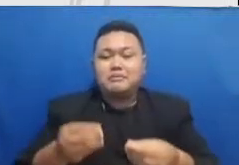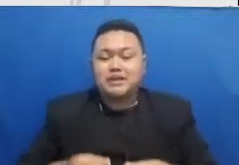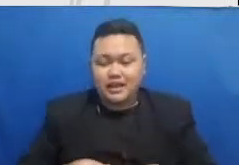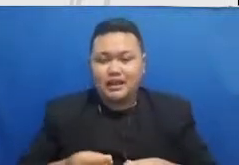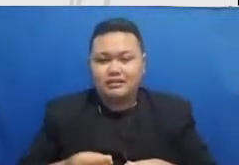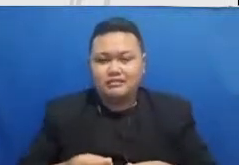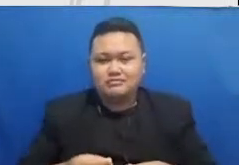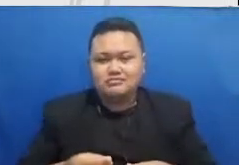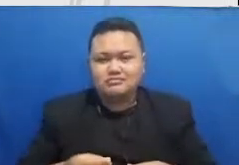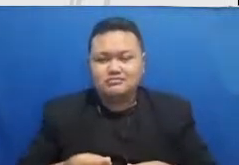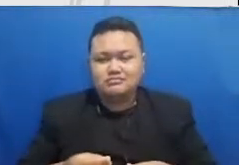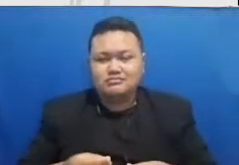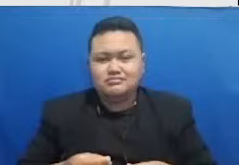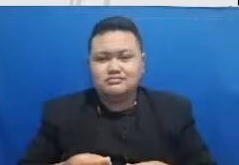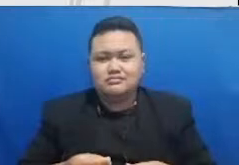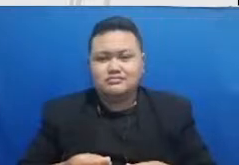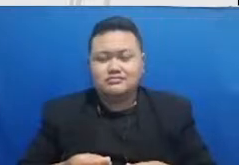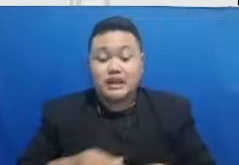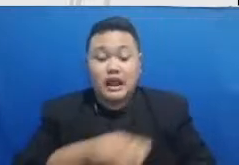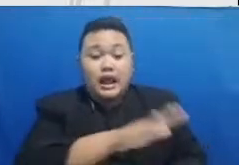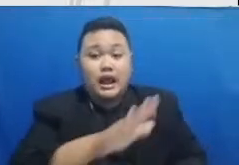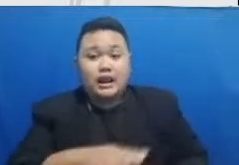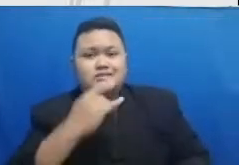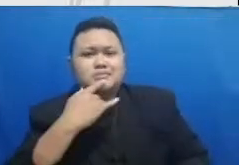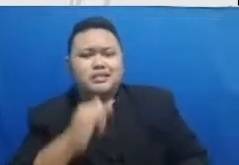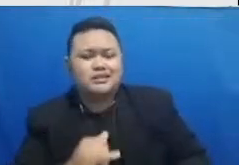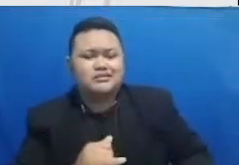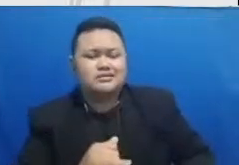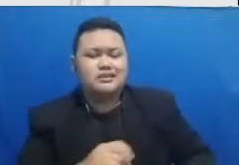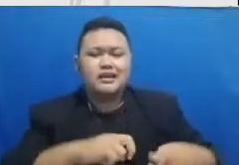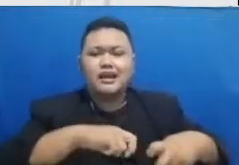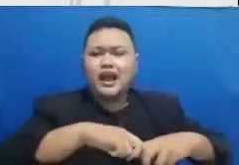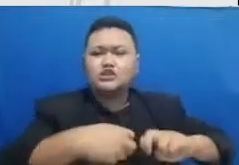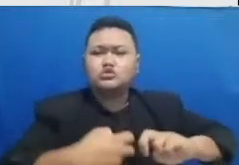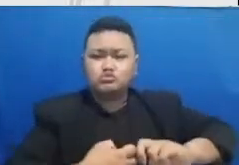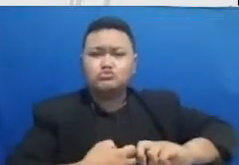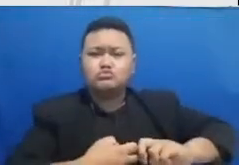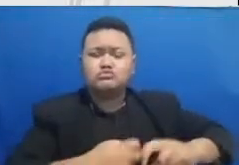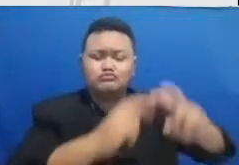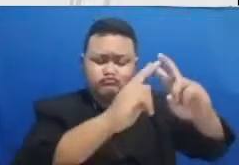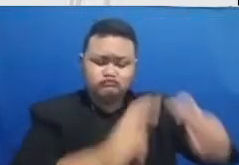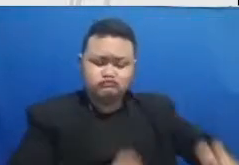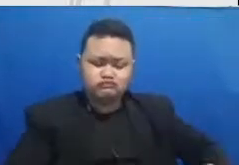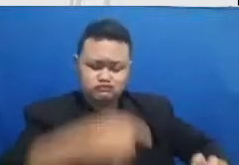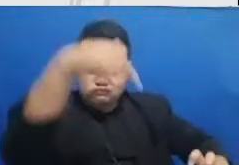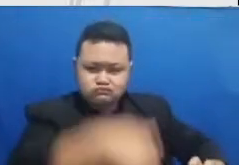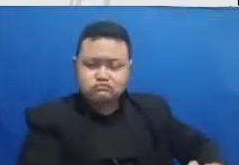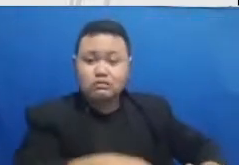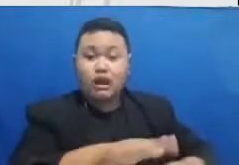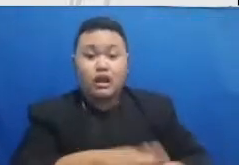do their assessment. They read a variety of literature, then give